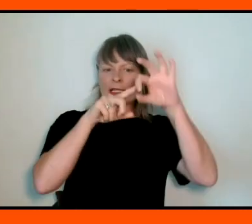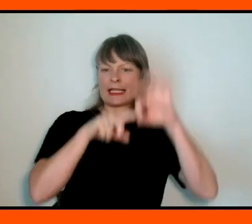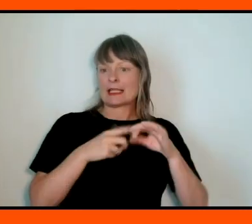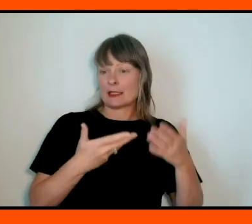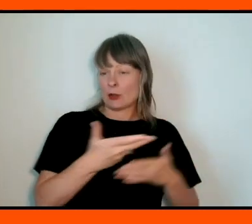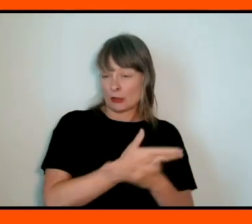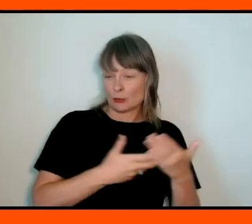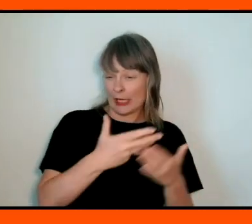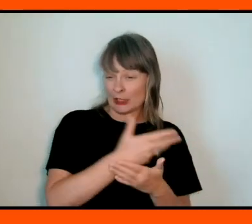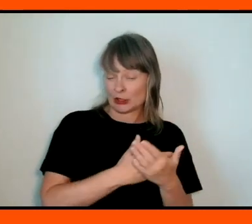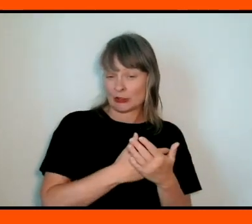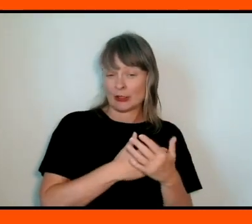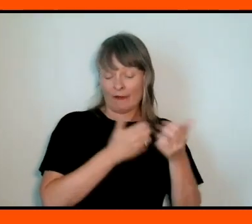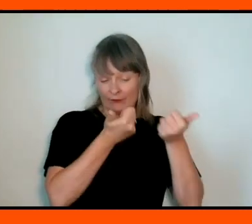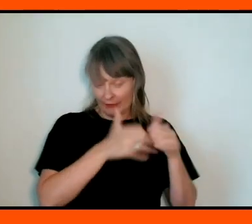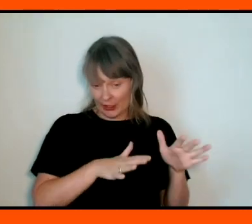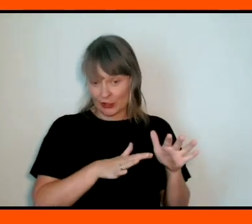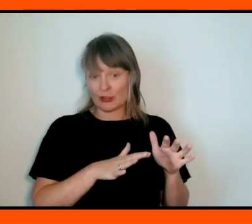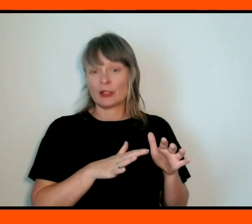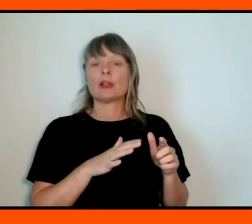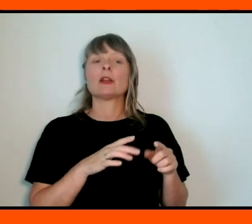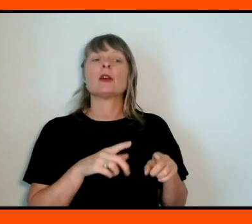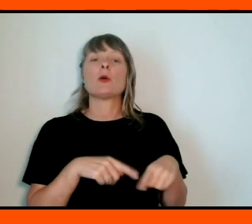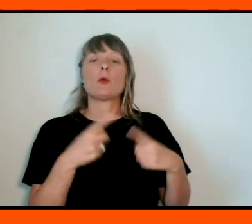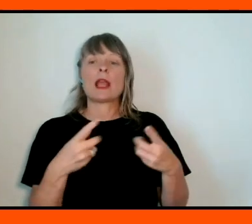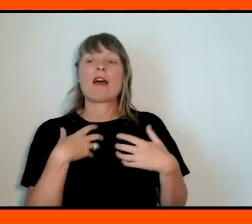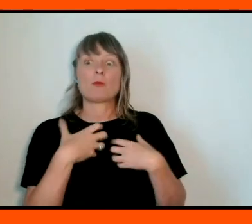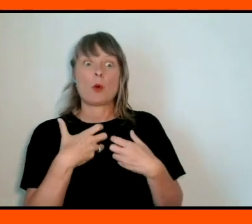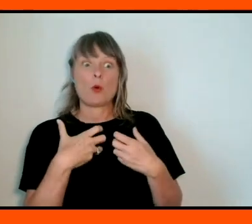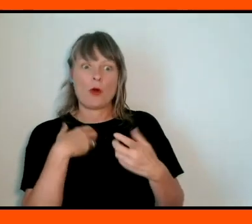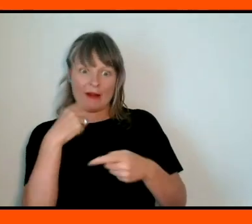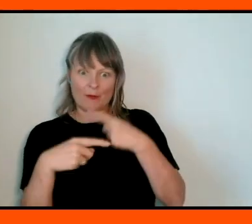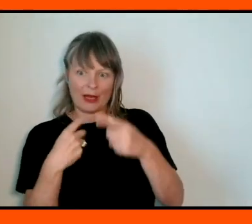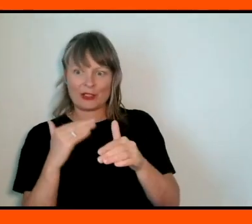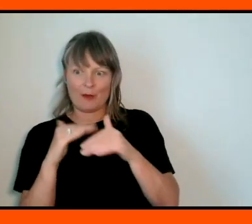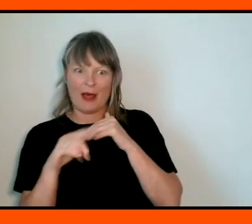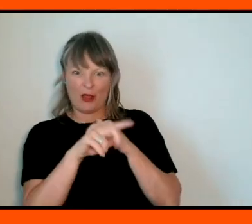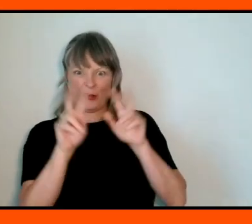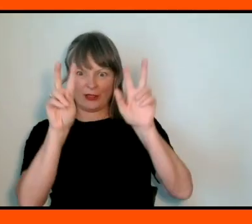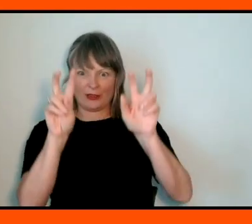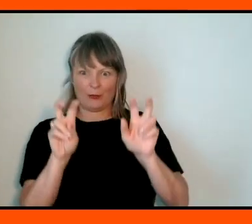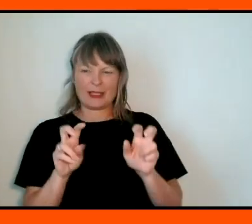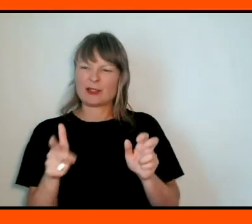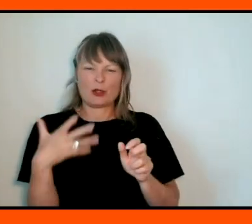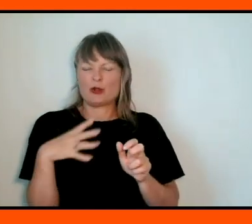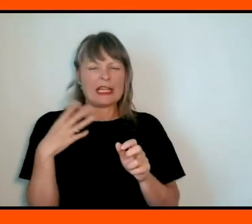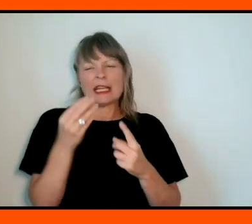Process finished on these topics and again you don’t need to put another submission in.